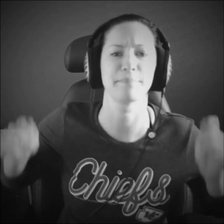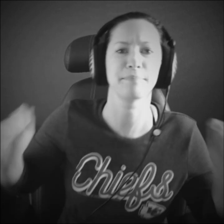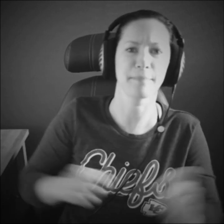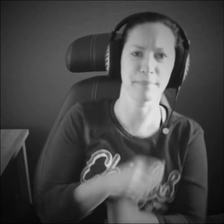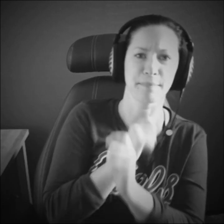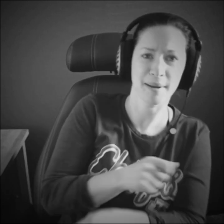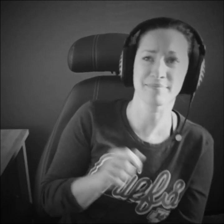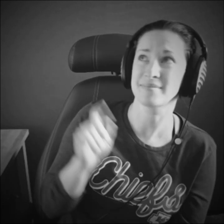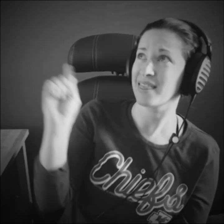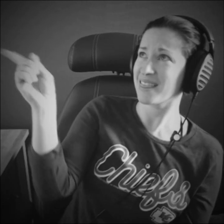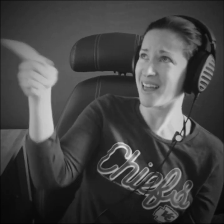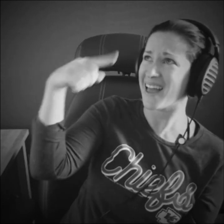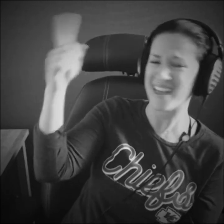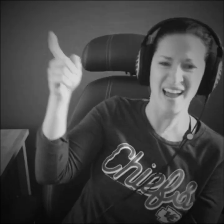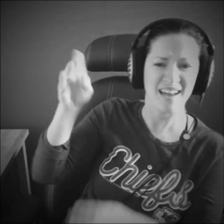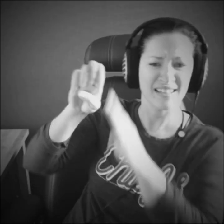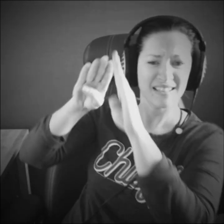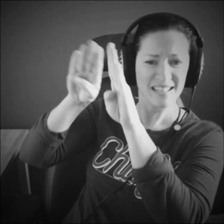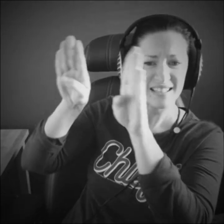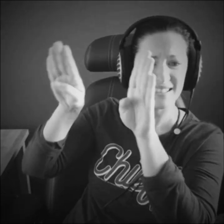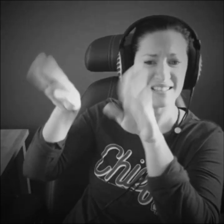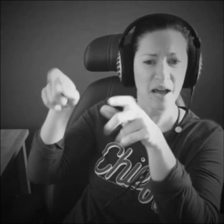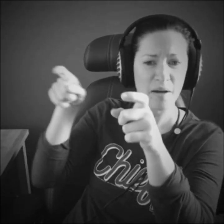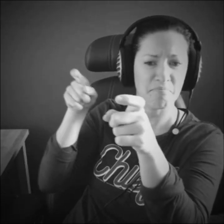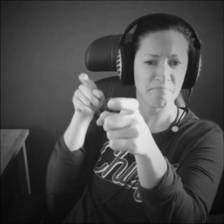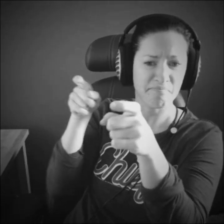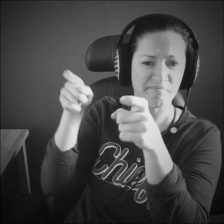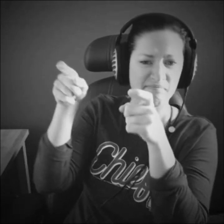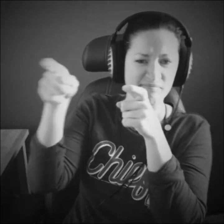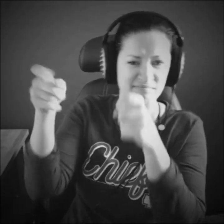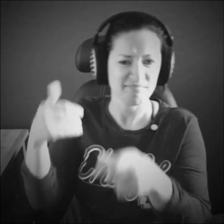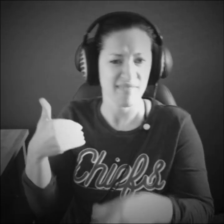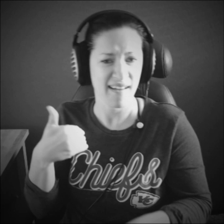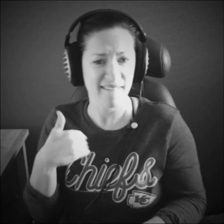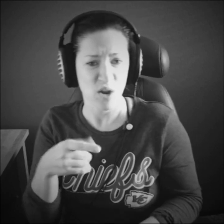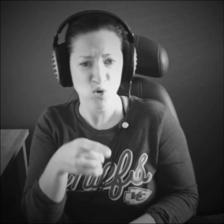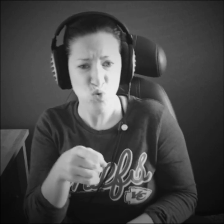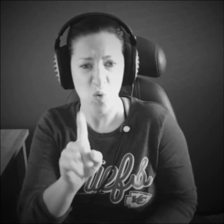they got the system, and you're out on your own.